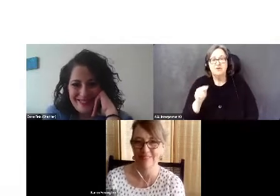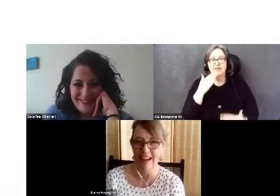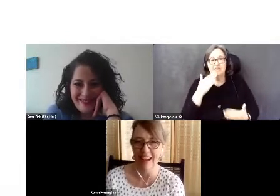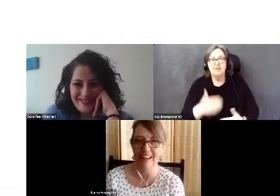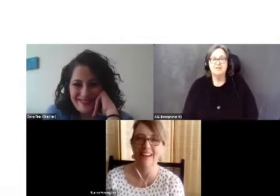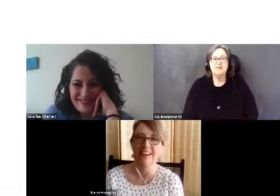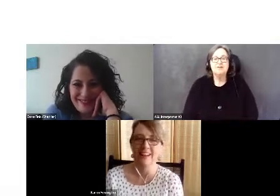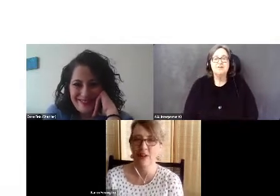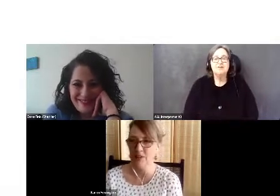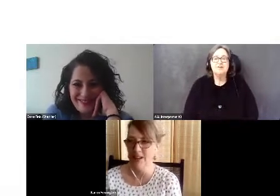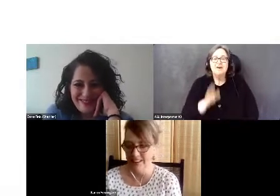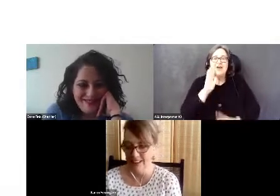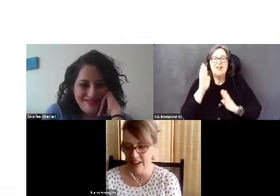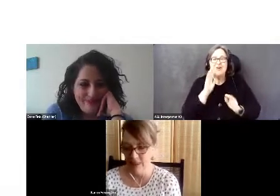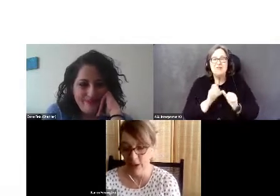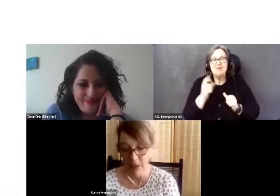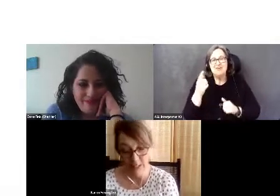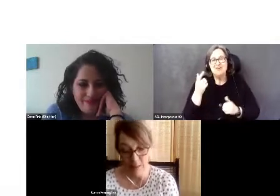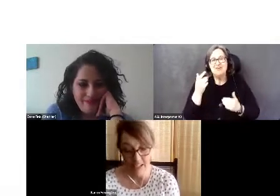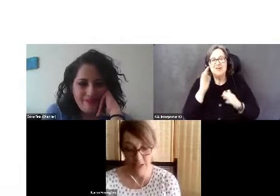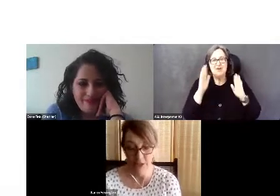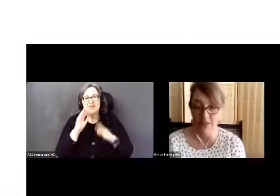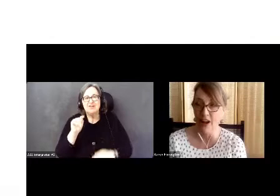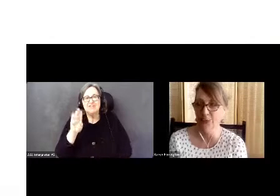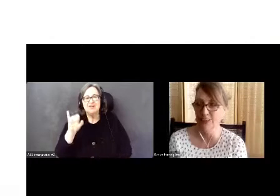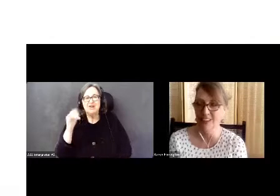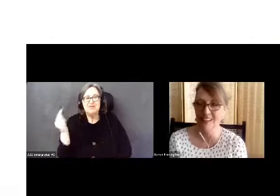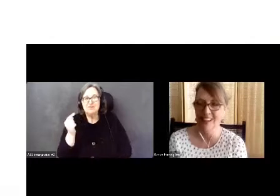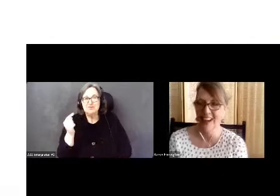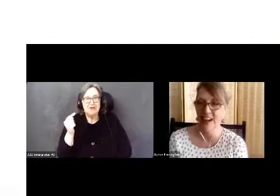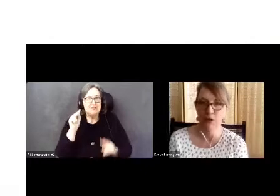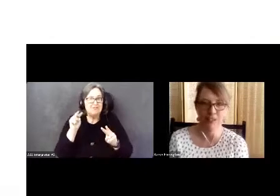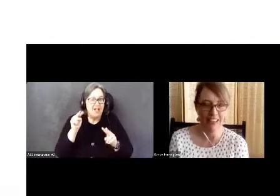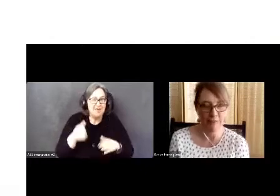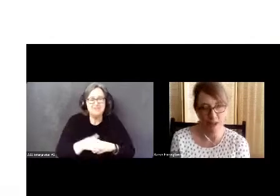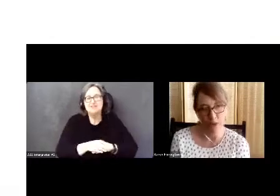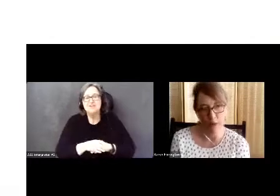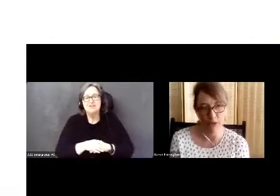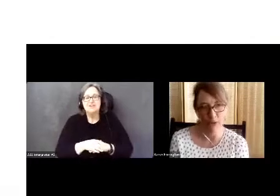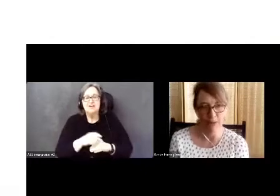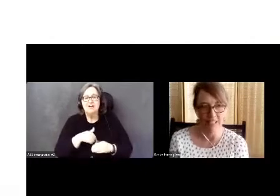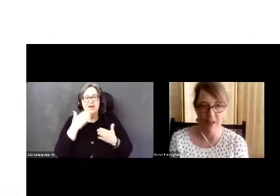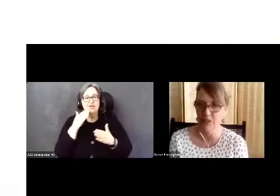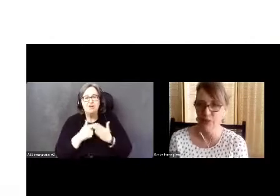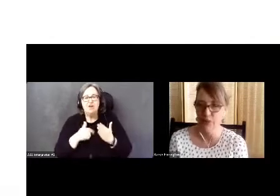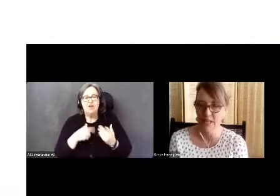you. Hi. Hello, everyone. Hello, TBI Tuesday followers. Personally I'm not sure what I'll be doing with myself in two weeks from